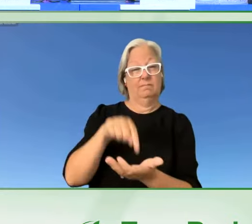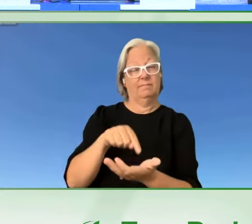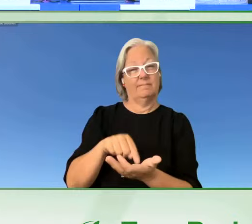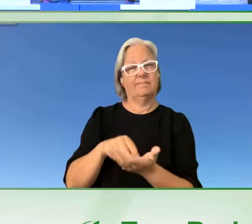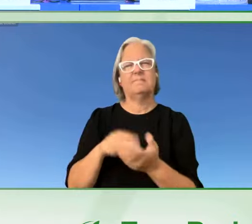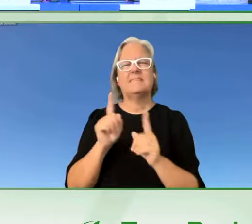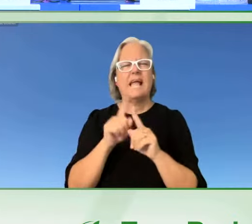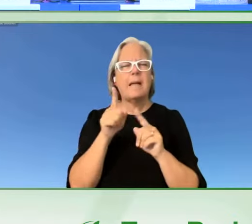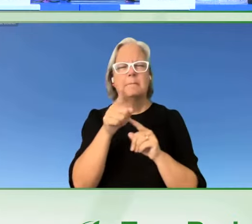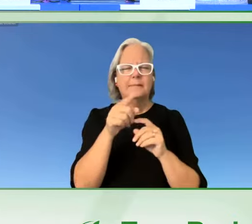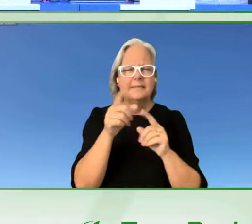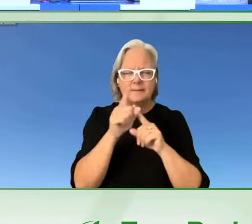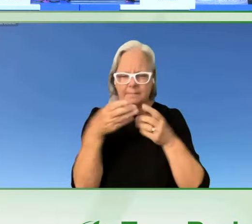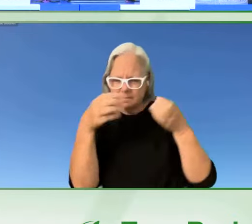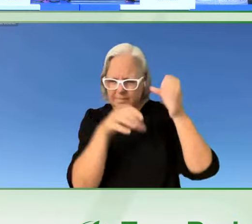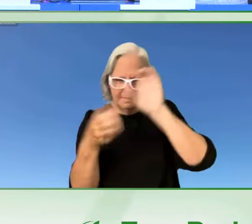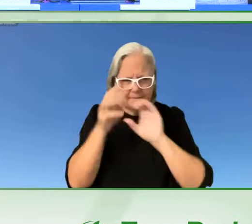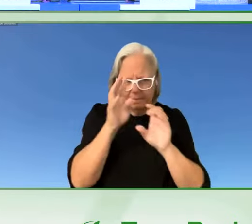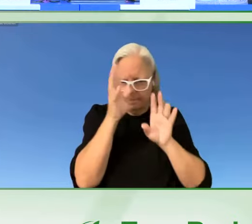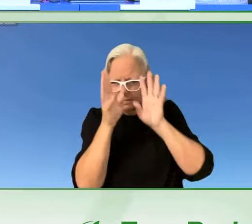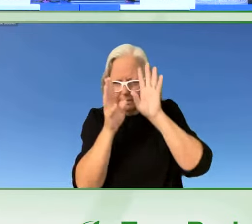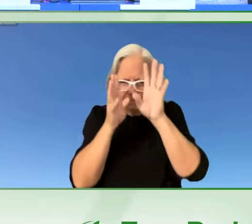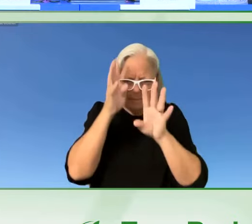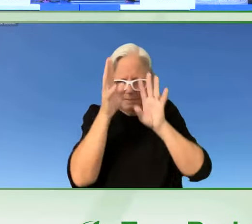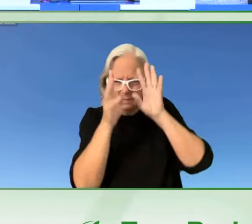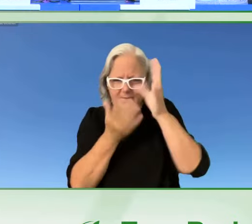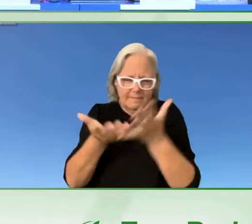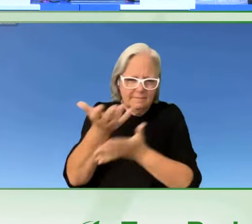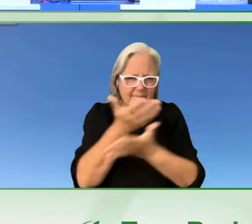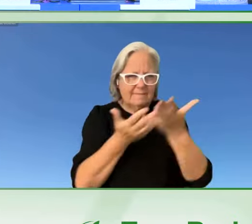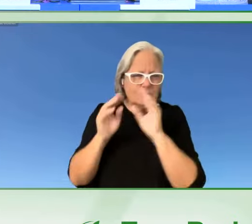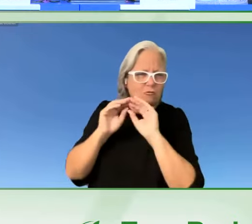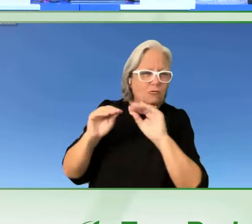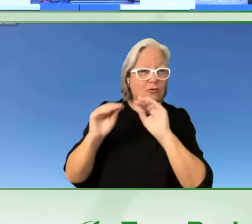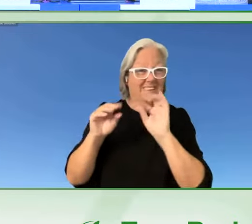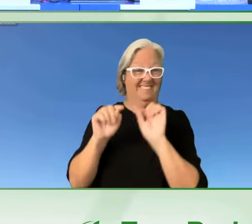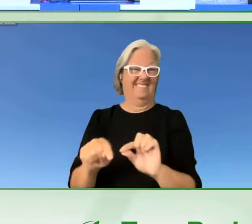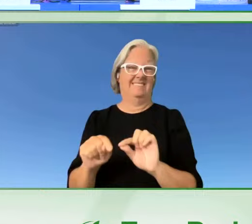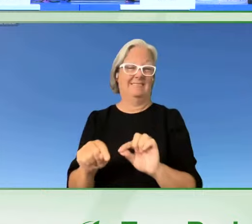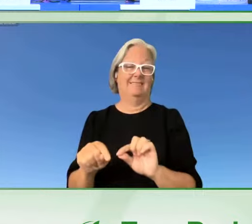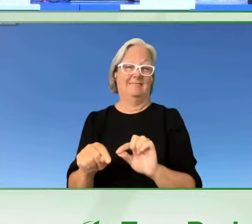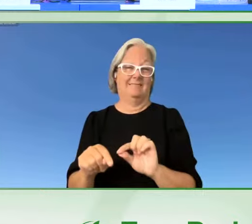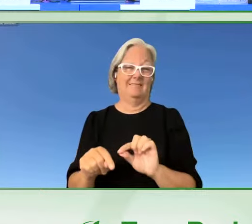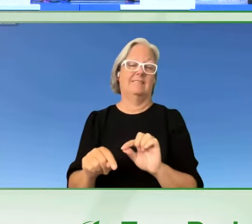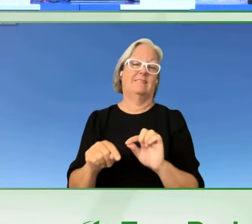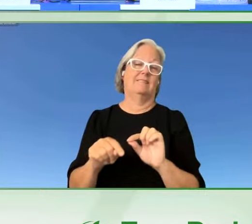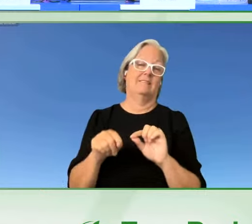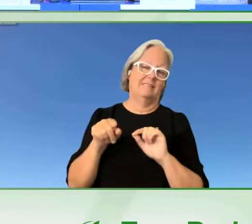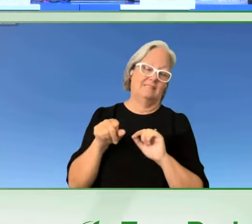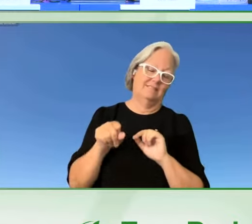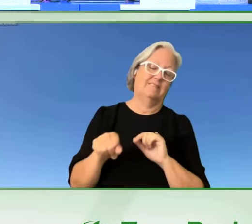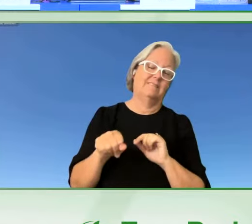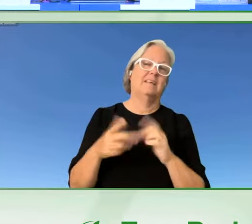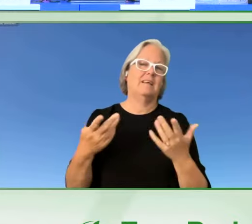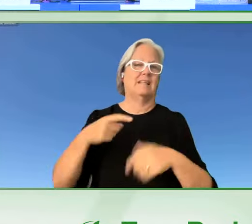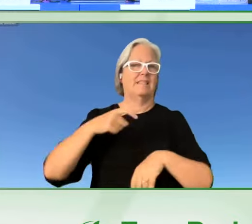in your city, when we do perform, we consciously try to also book school performances, use